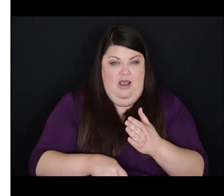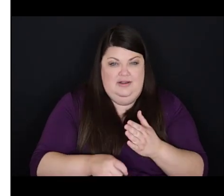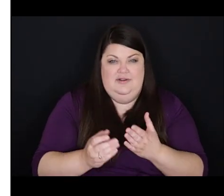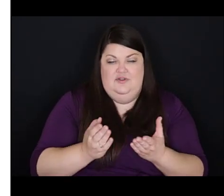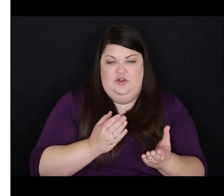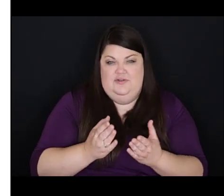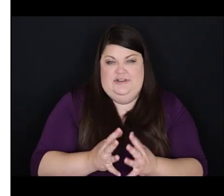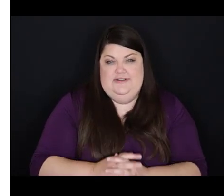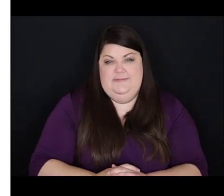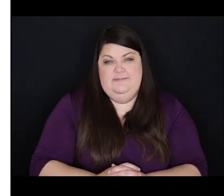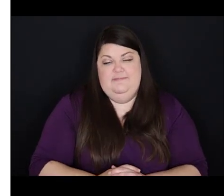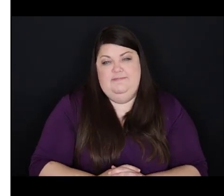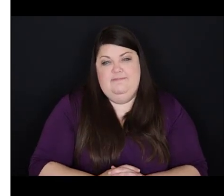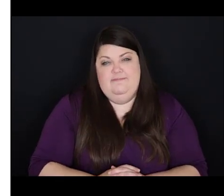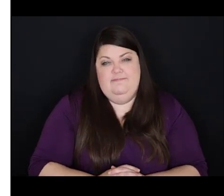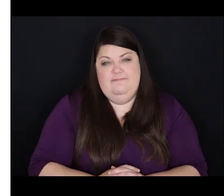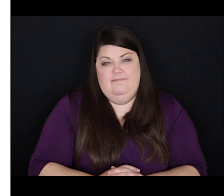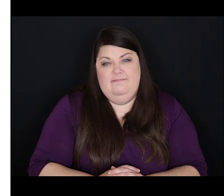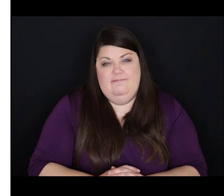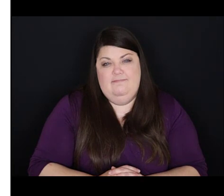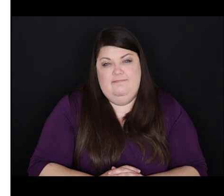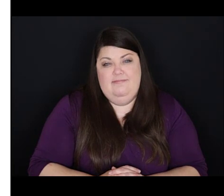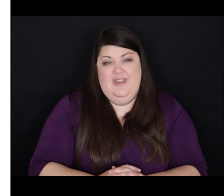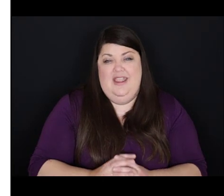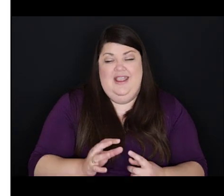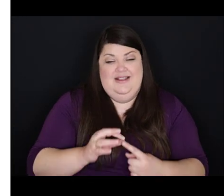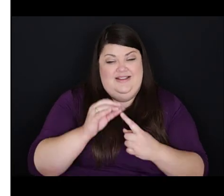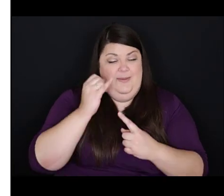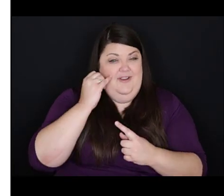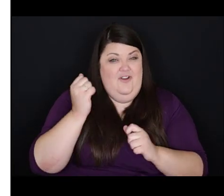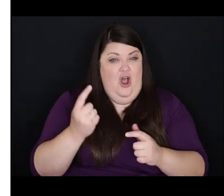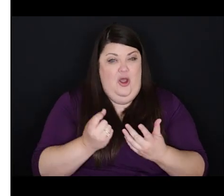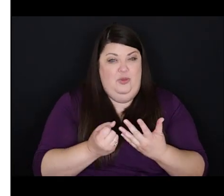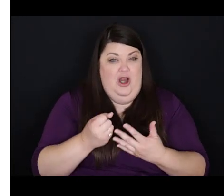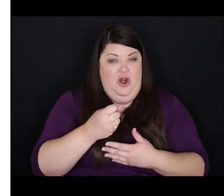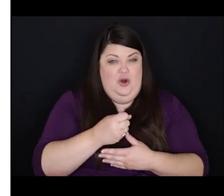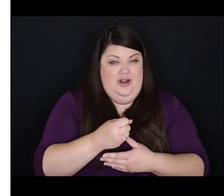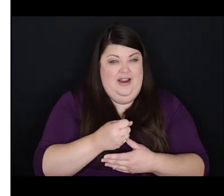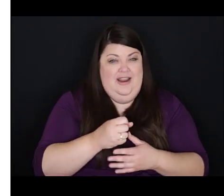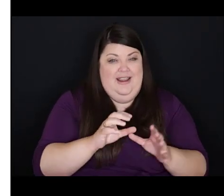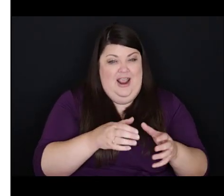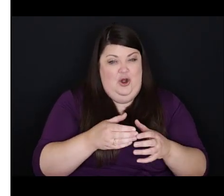Unless all priority categories are closed, the last column should be 0 or left blank.